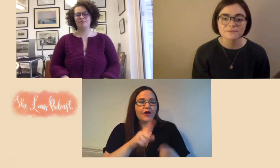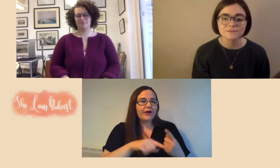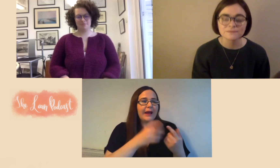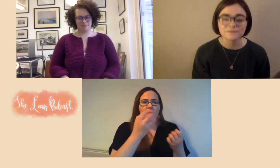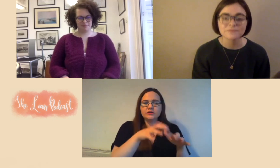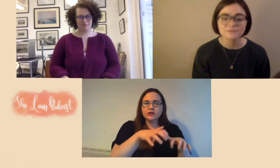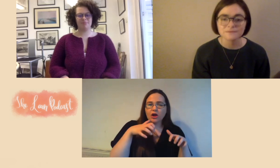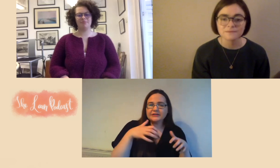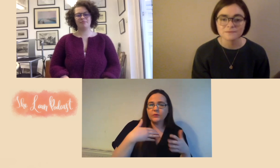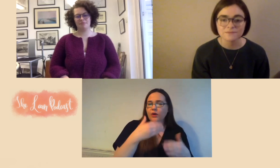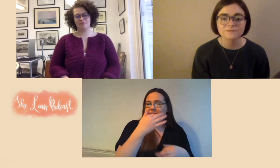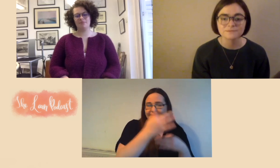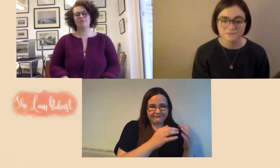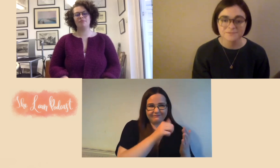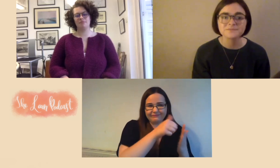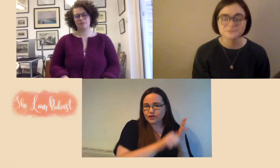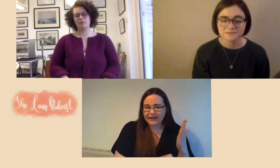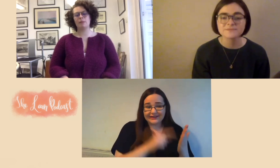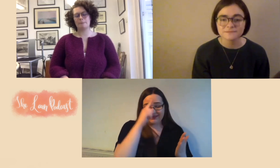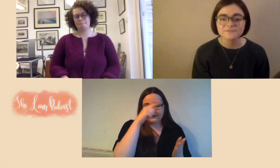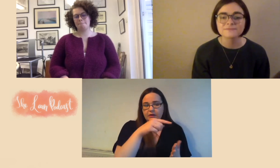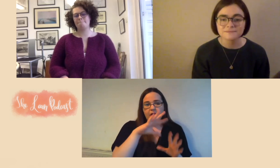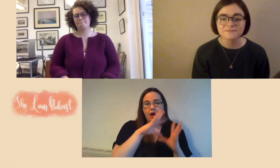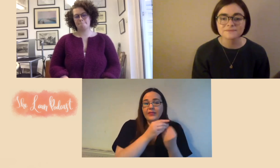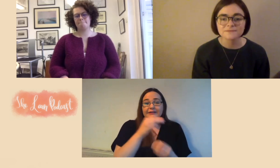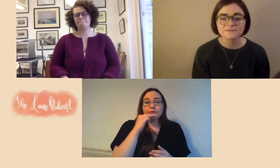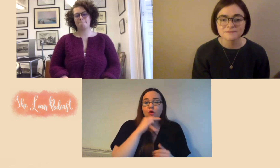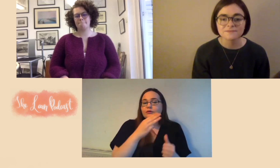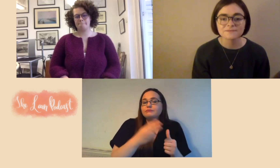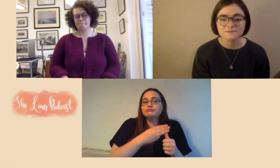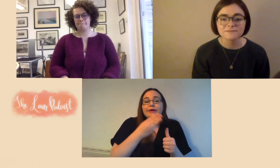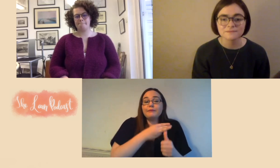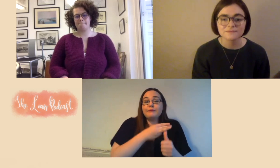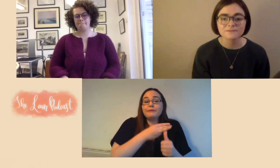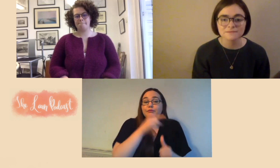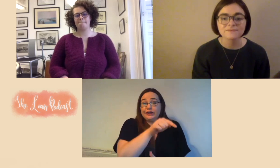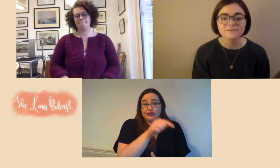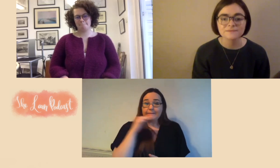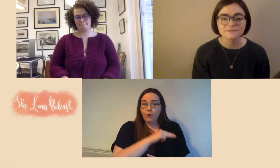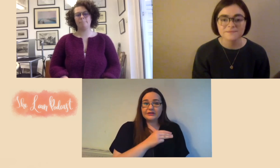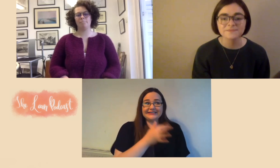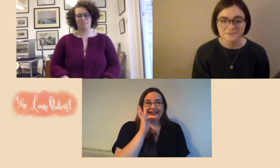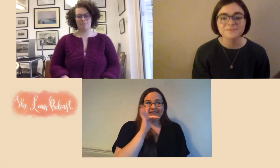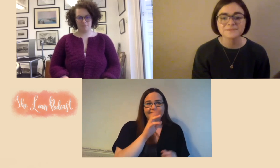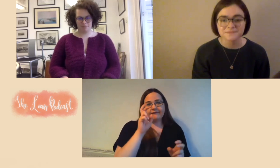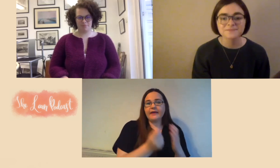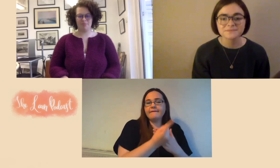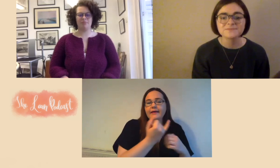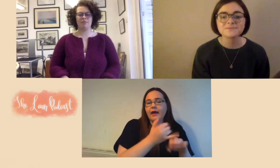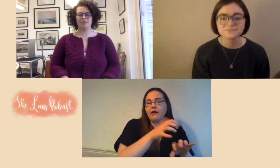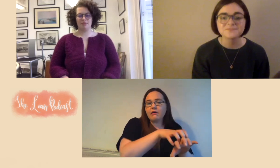and ask to be let back in the meeting so that, they can look after all the technical sides of it. And of course that comes with the pre-consultation